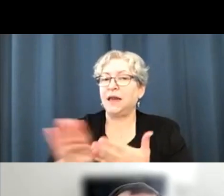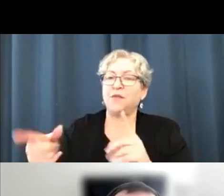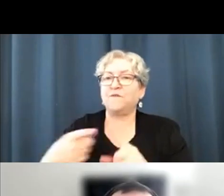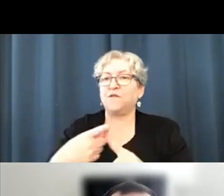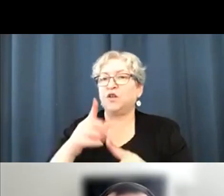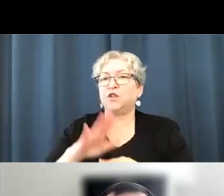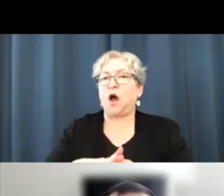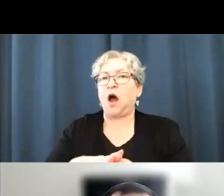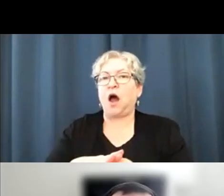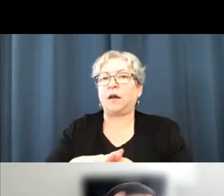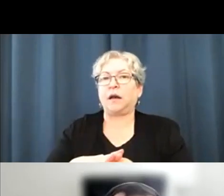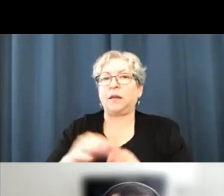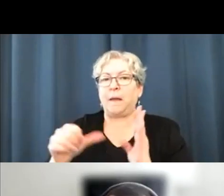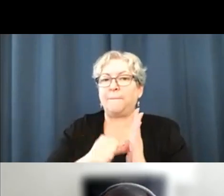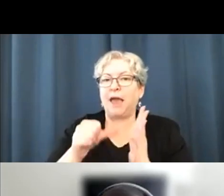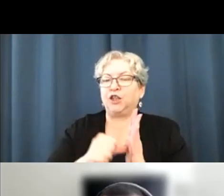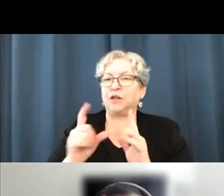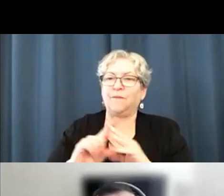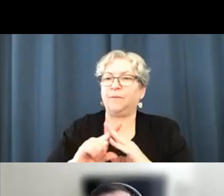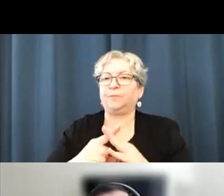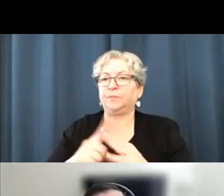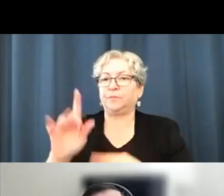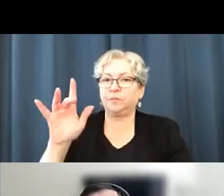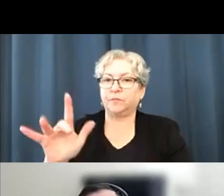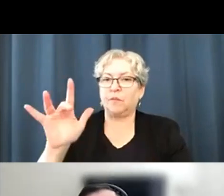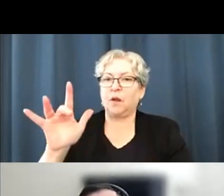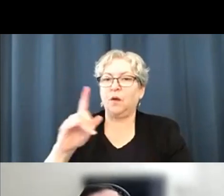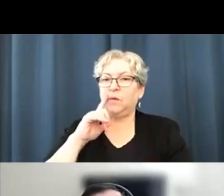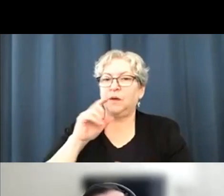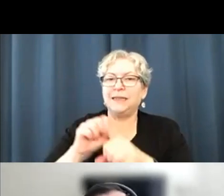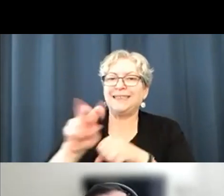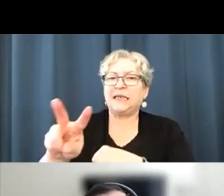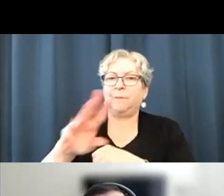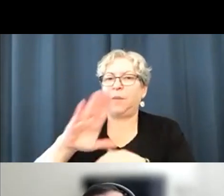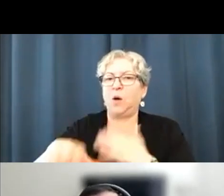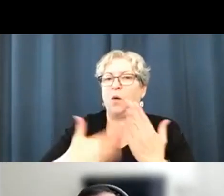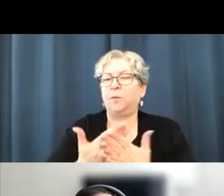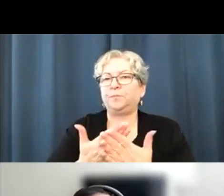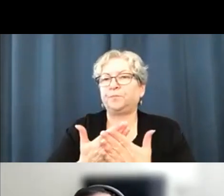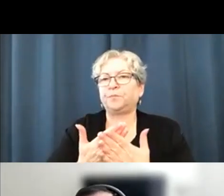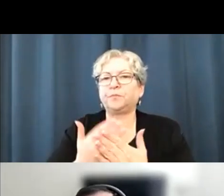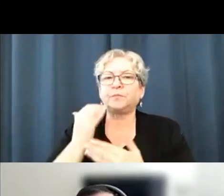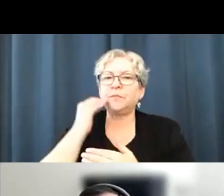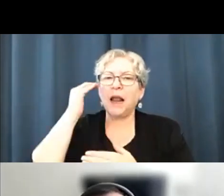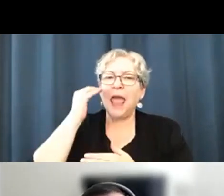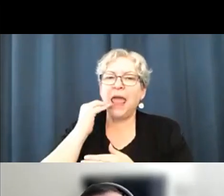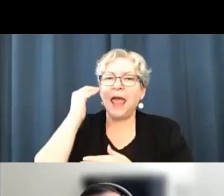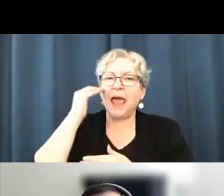or it's the first thing on the page. And if I press this button, it's gonna skip over all of the header information, it's gonna skip over the navigation stuff